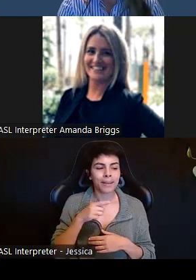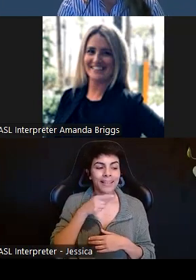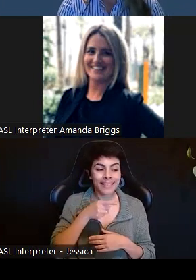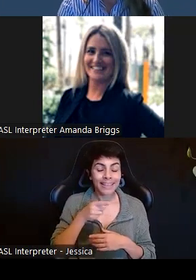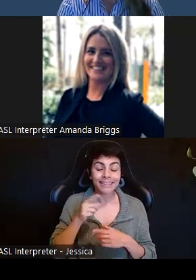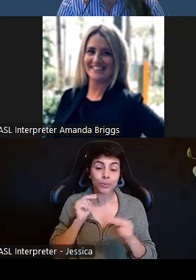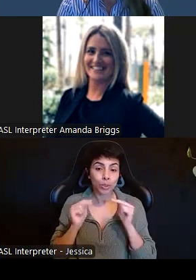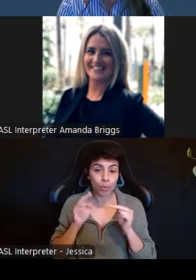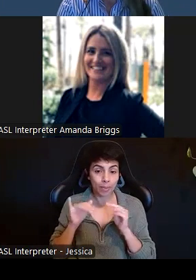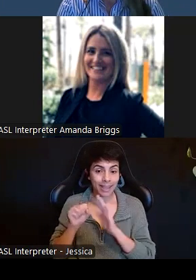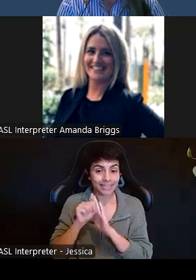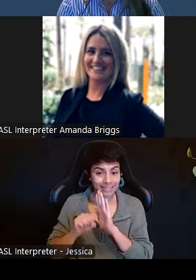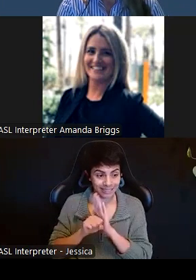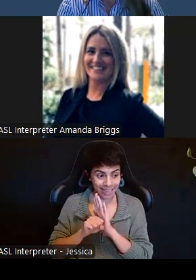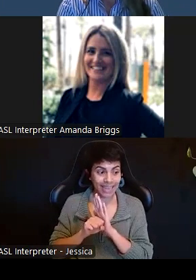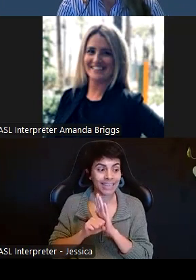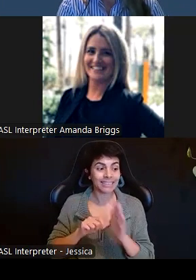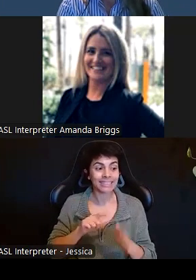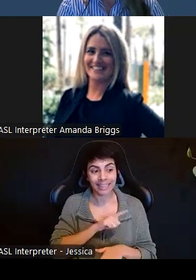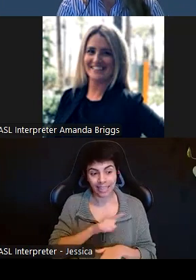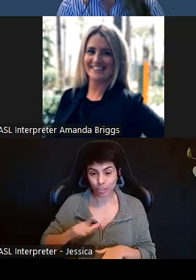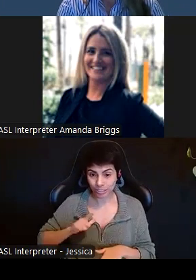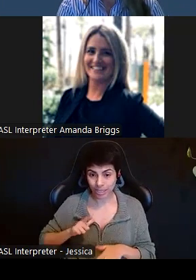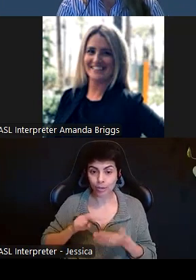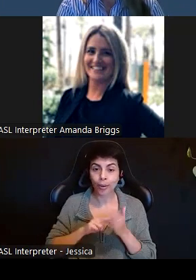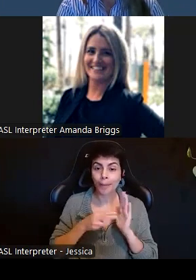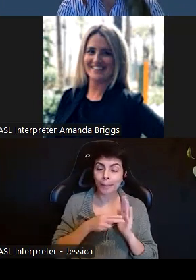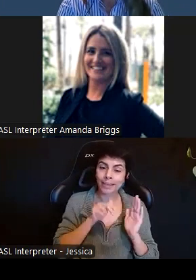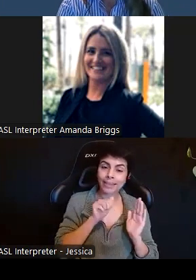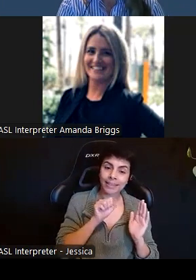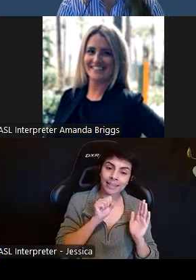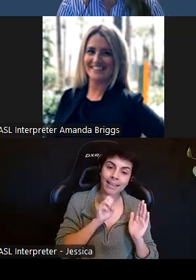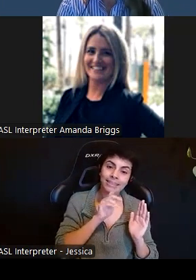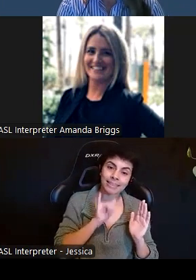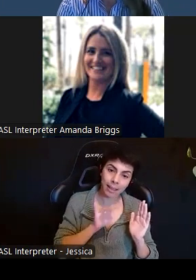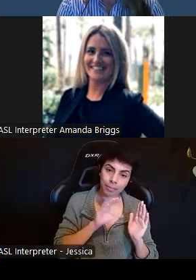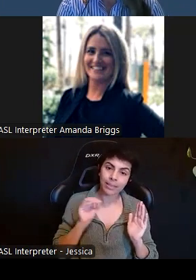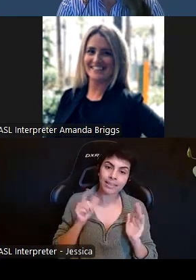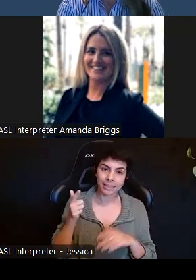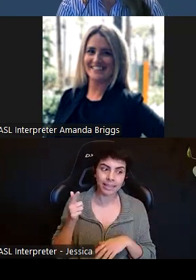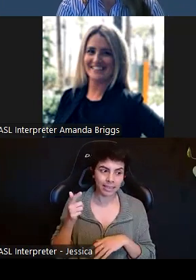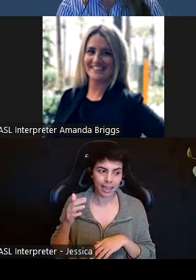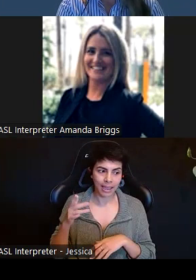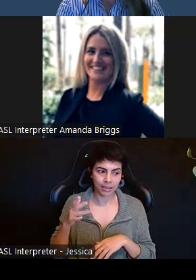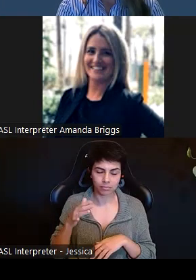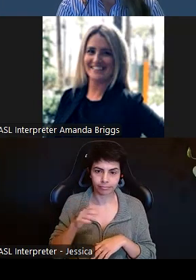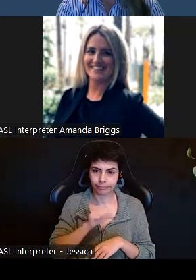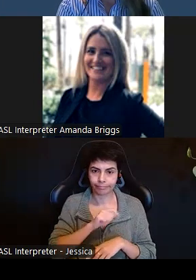That is the Assembly and the Senate, and signed into law by Governor Newsom in June of 2025.